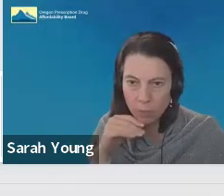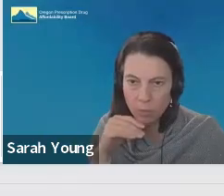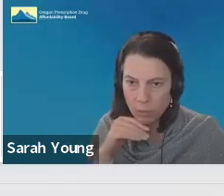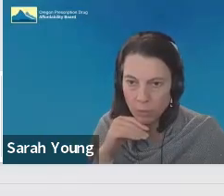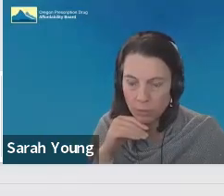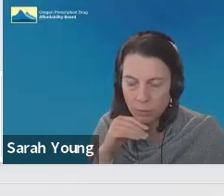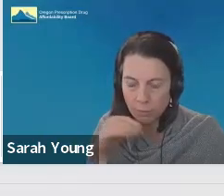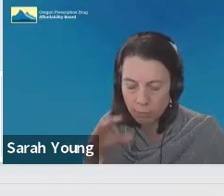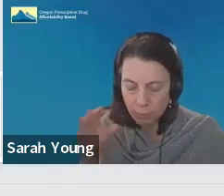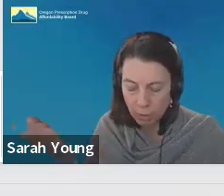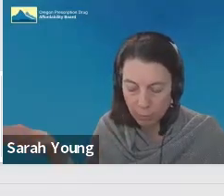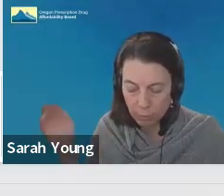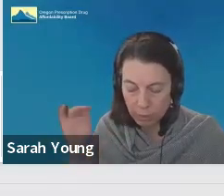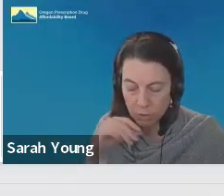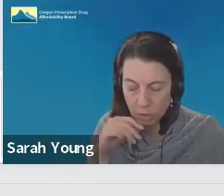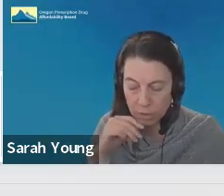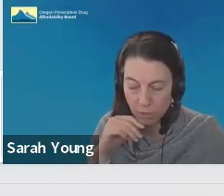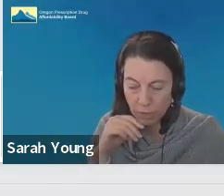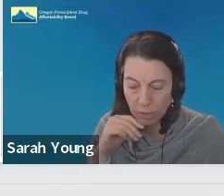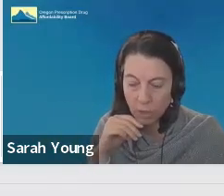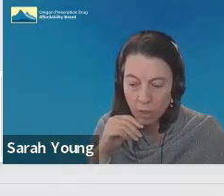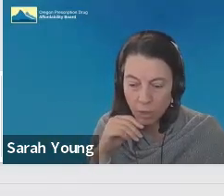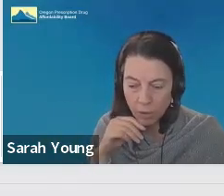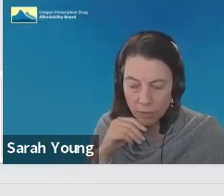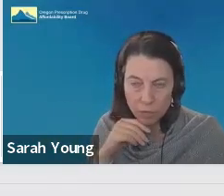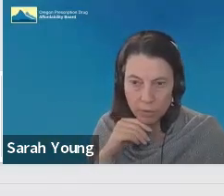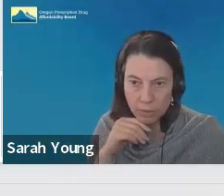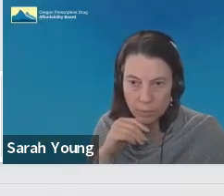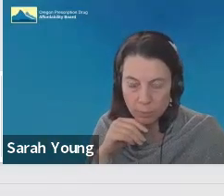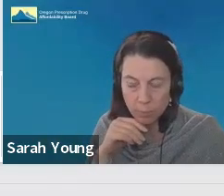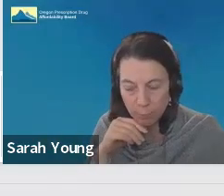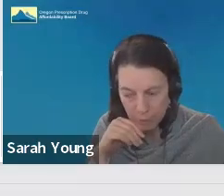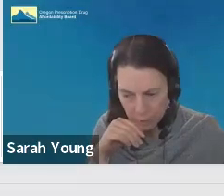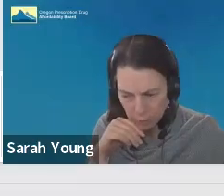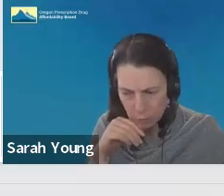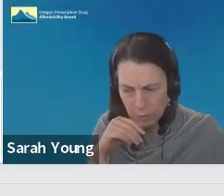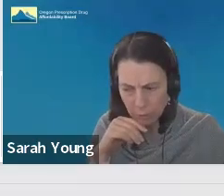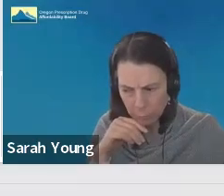um, we don't aren't able to individually identify all of the drugs that's that PDAB is reviewing in